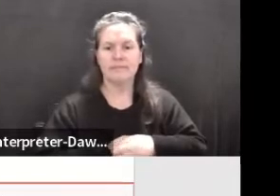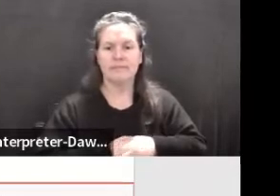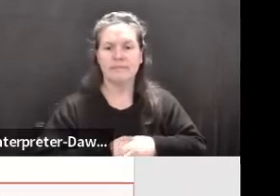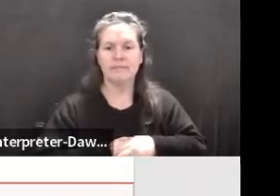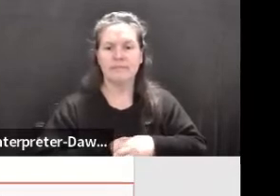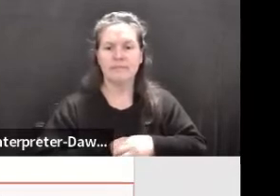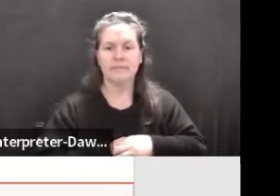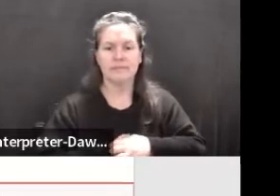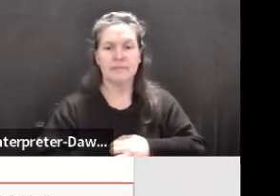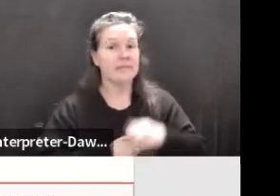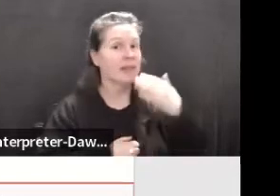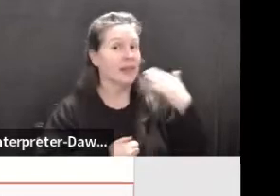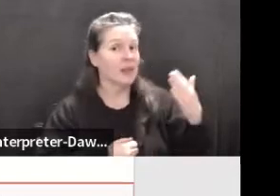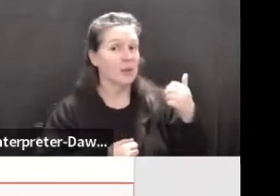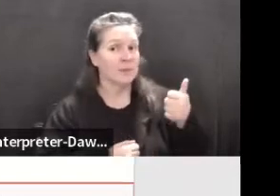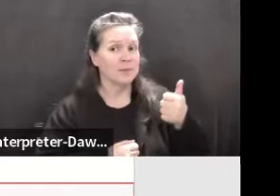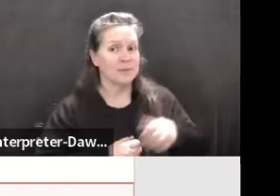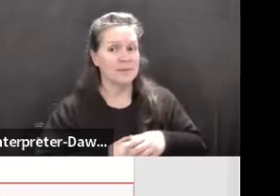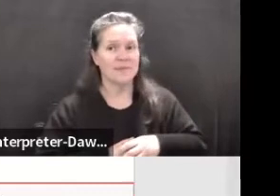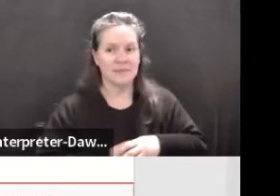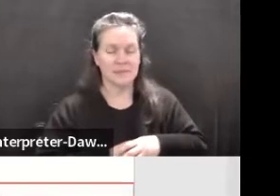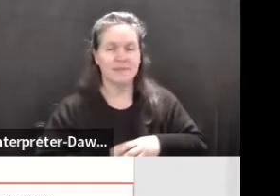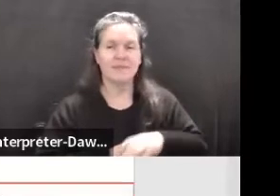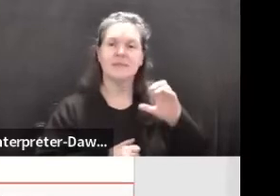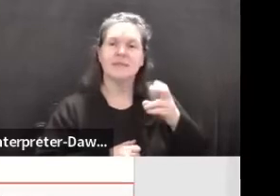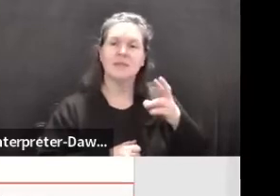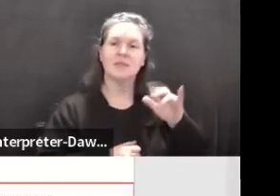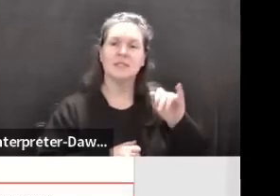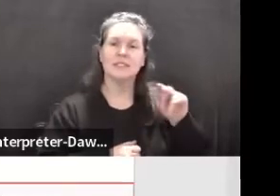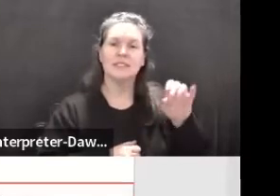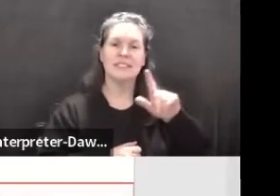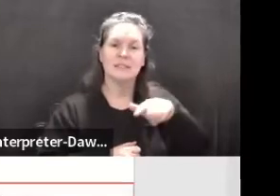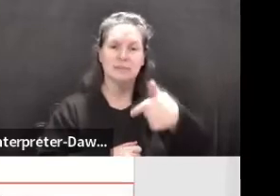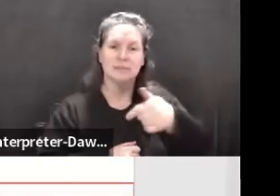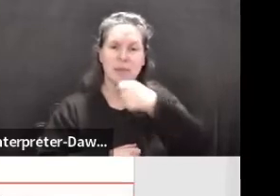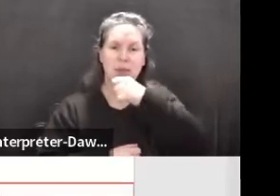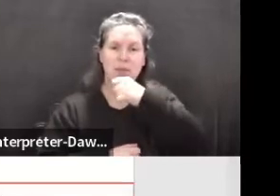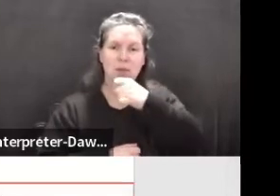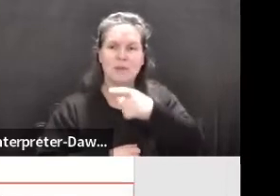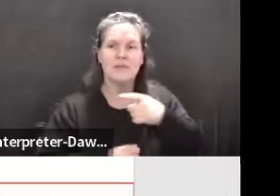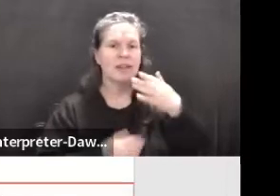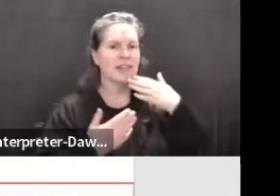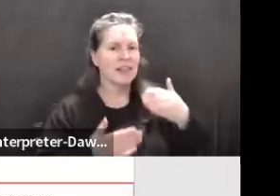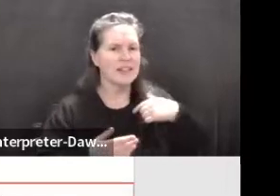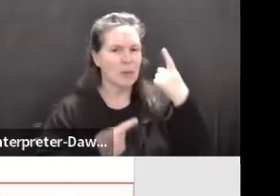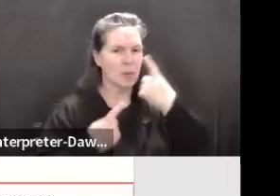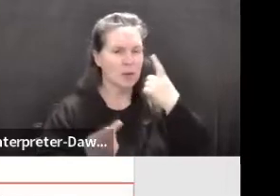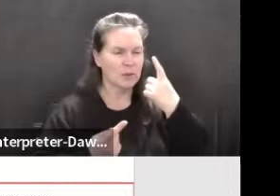[Ashley] Okay, thank you, Christine, you have the mic. [Christine] Thanks, I'm wondering for,